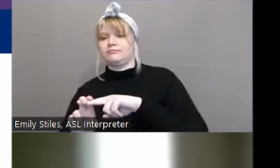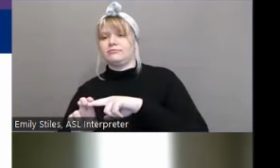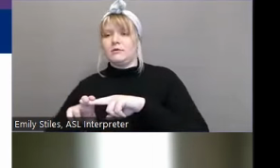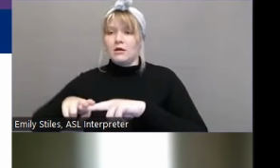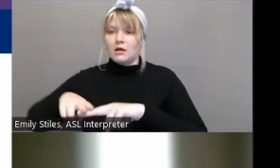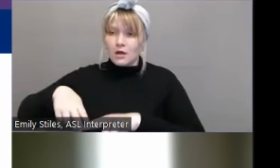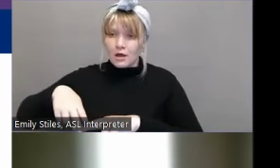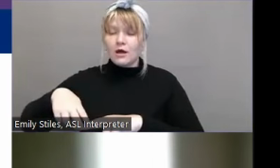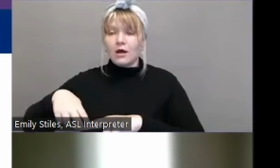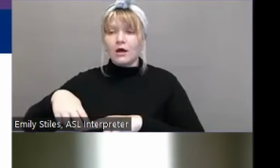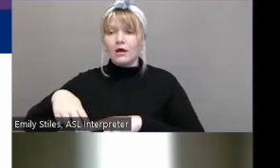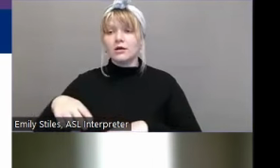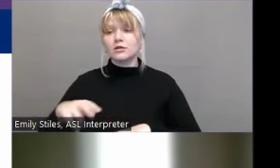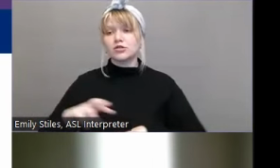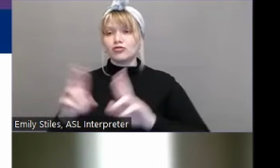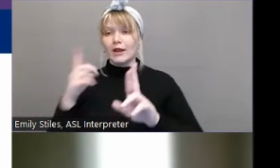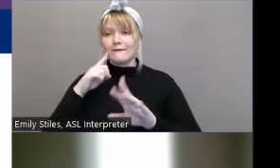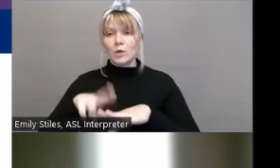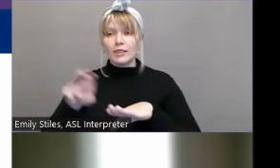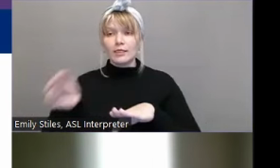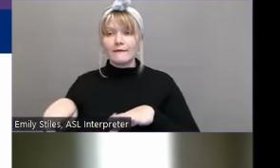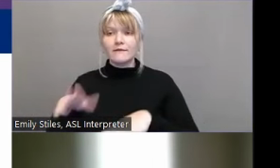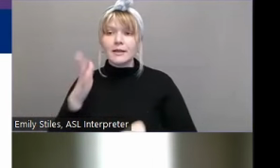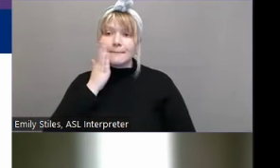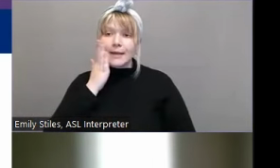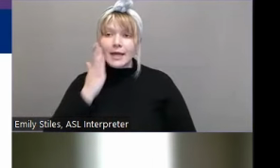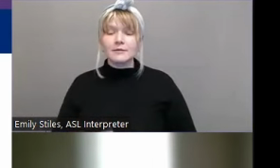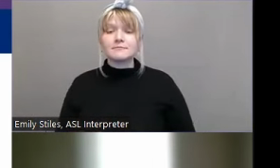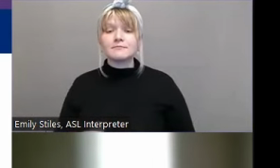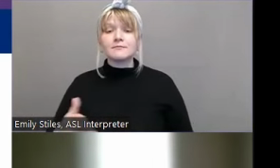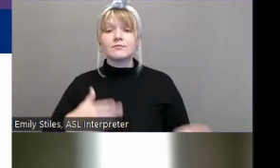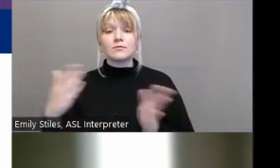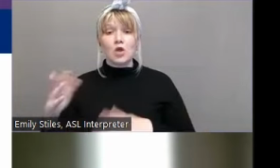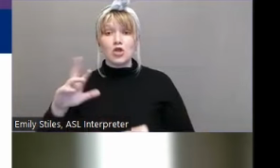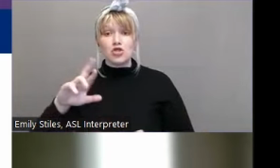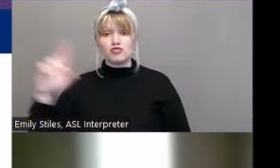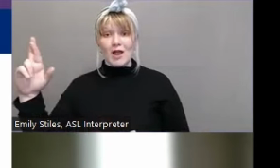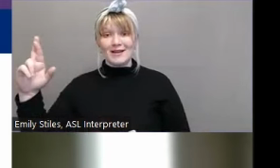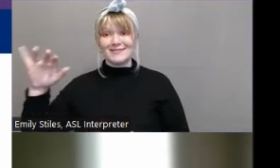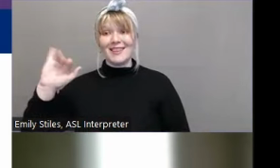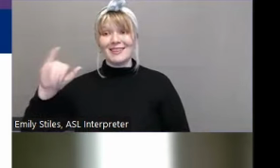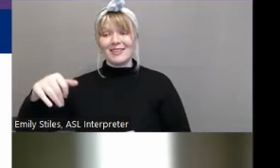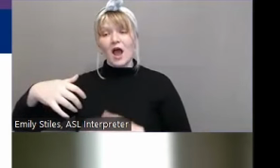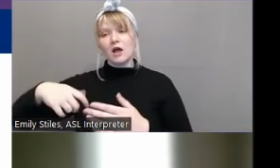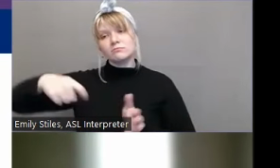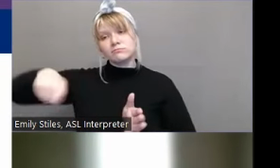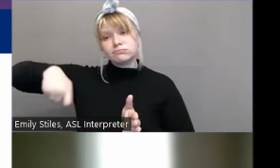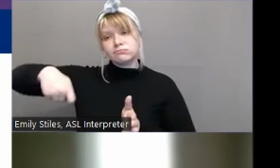The last picture on the top right is a device that is used to help somebody stir food in a bowl.